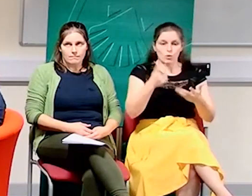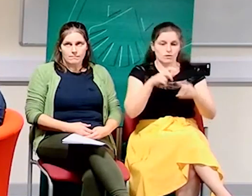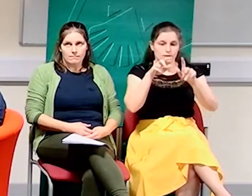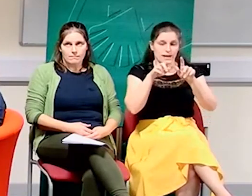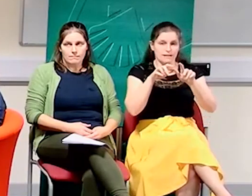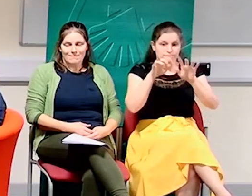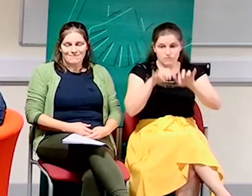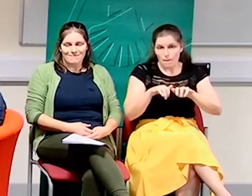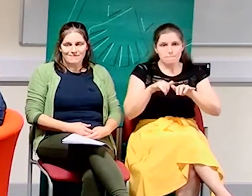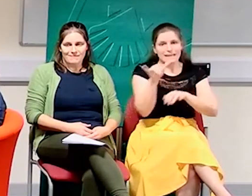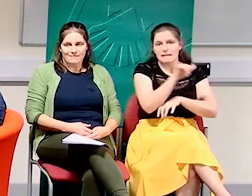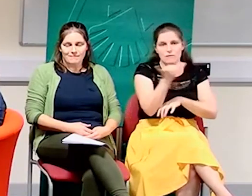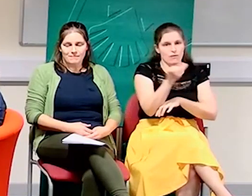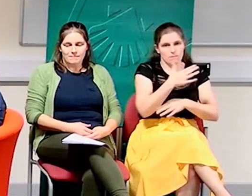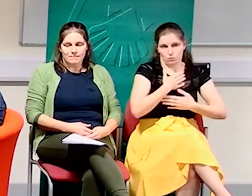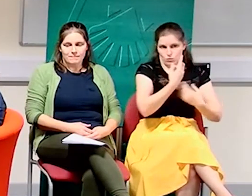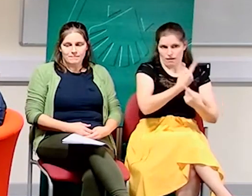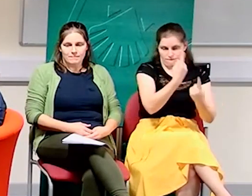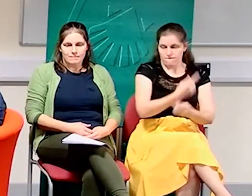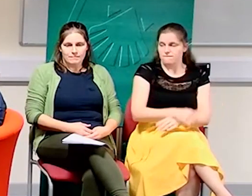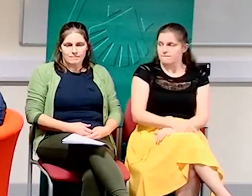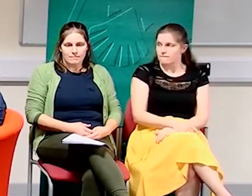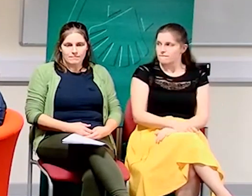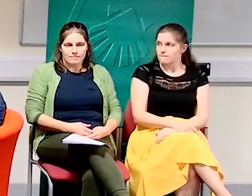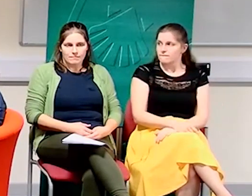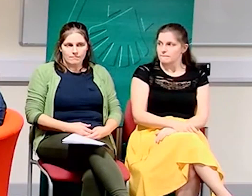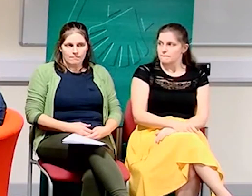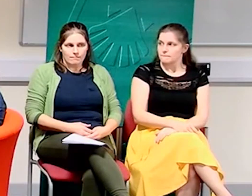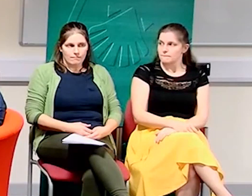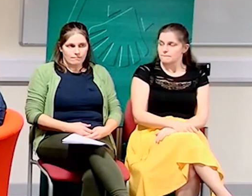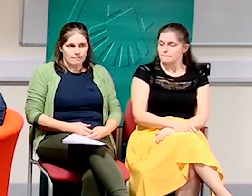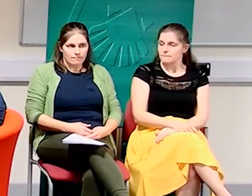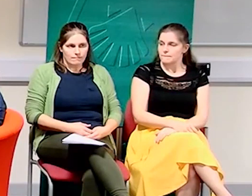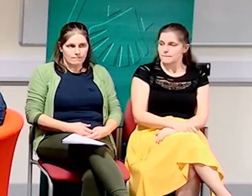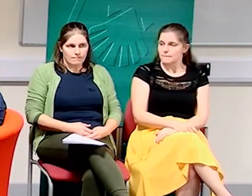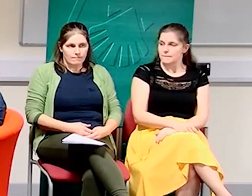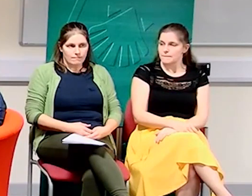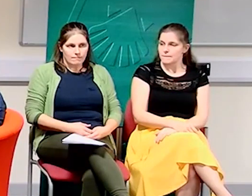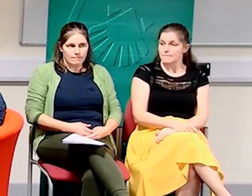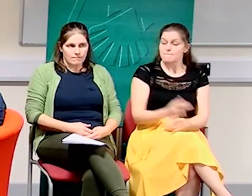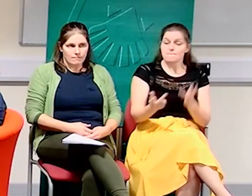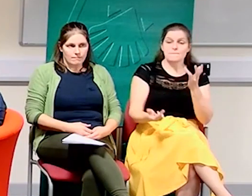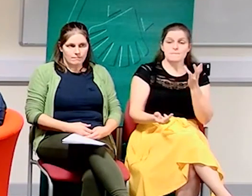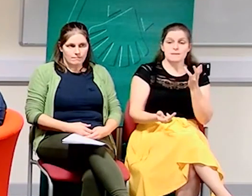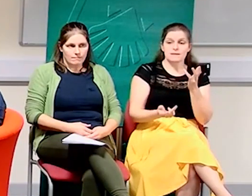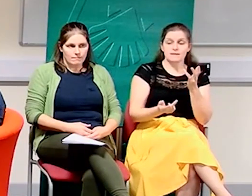typing in the Q&A if there's things that you would like to ask us um also if you would like to switch